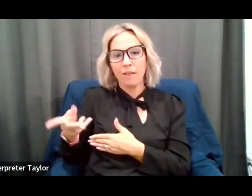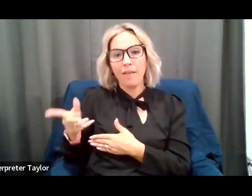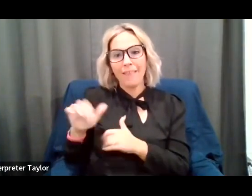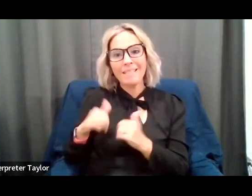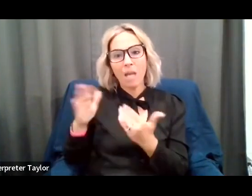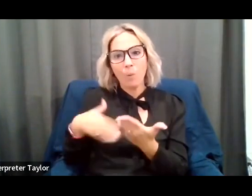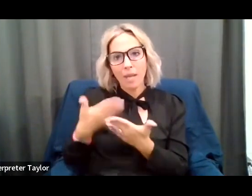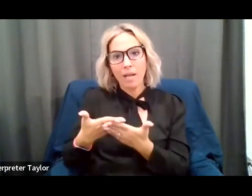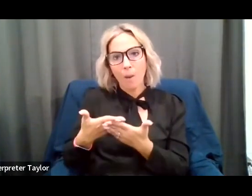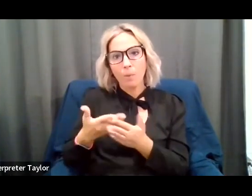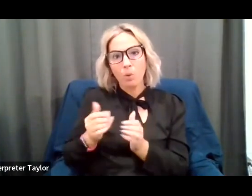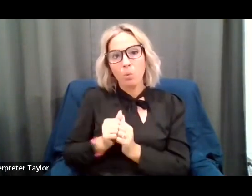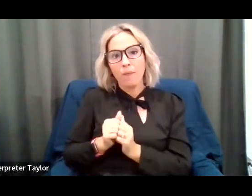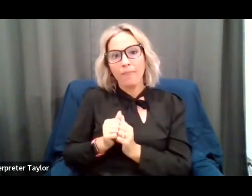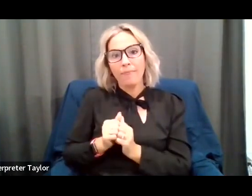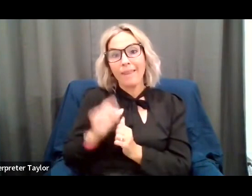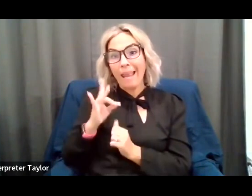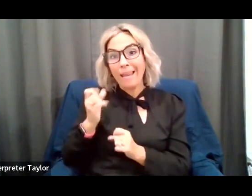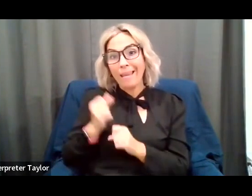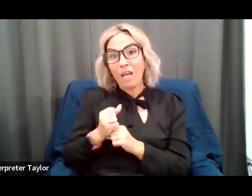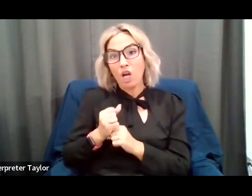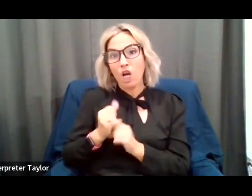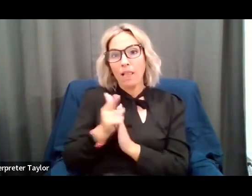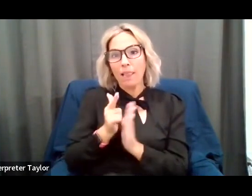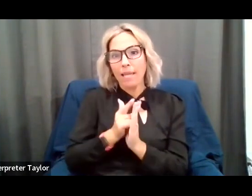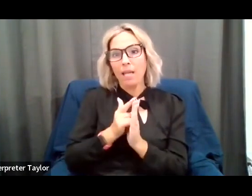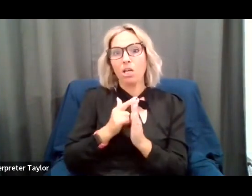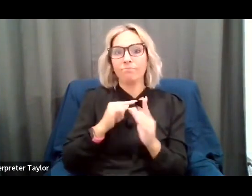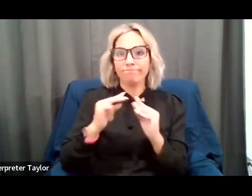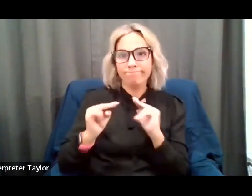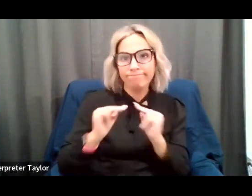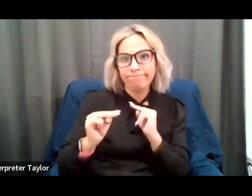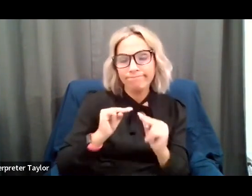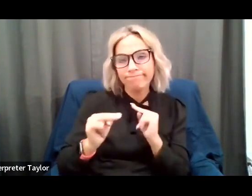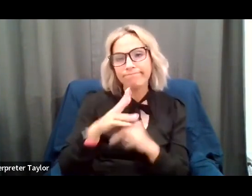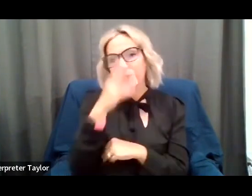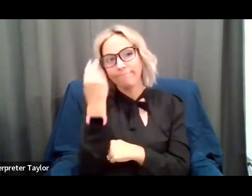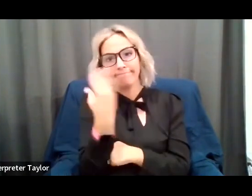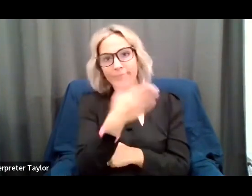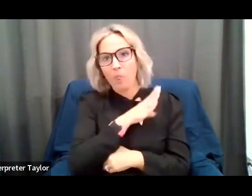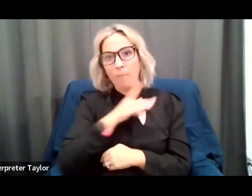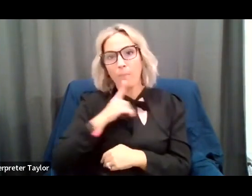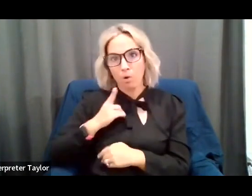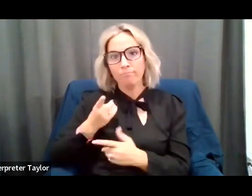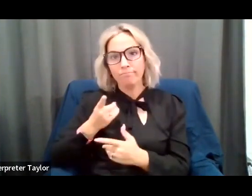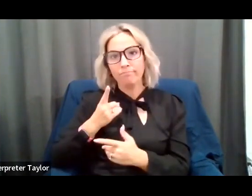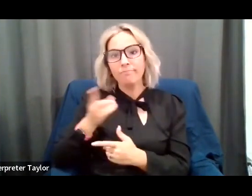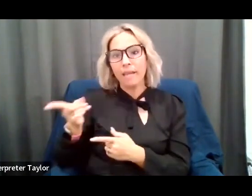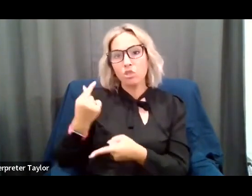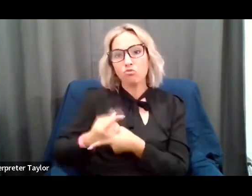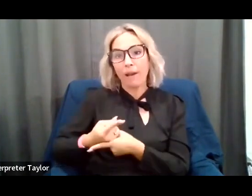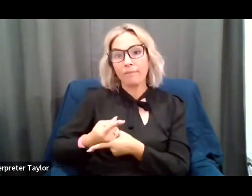a, um, an eight-year litigation, so just want the Board to be advised that, um, Mr. Bowen is right. It's the proposed decision.